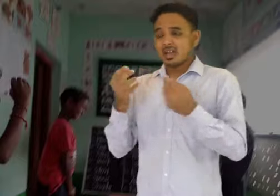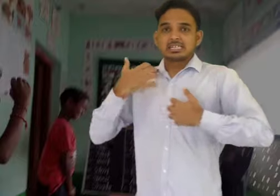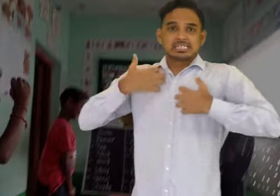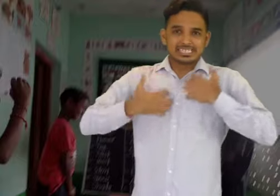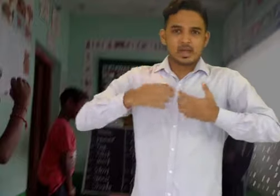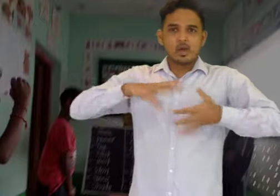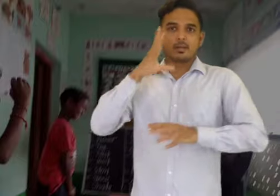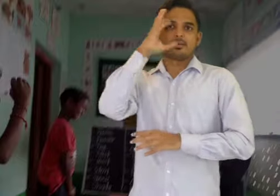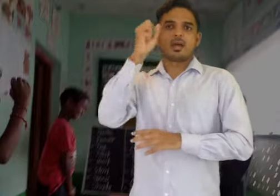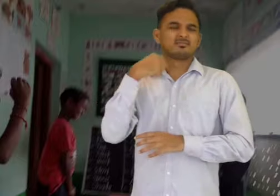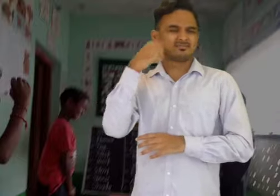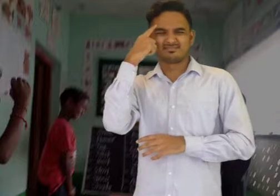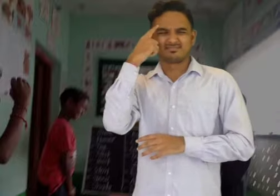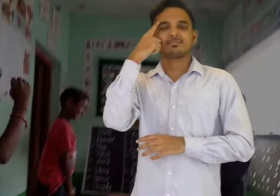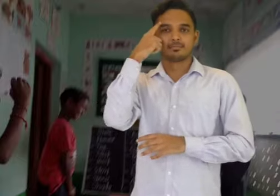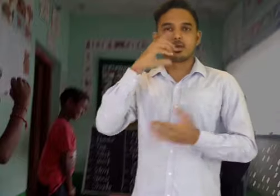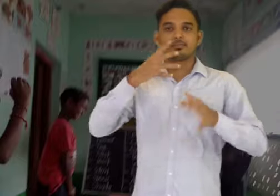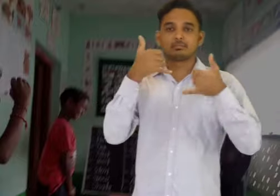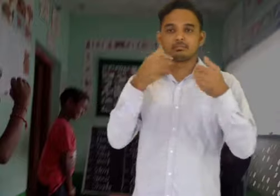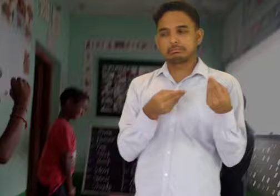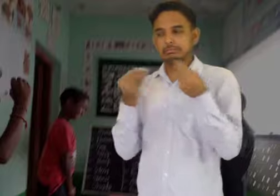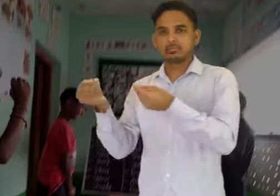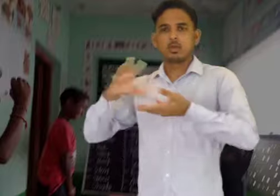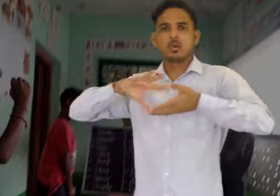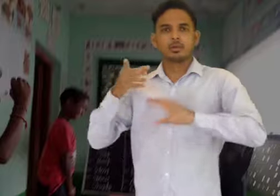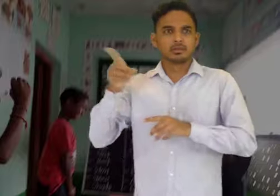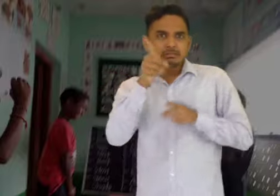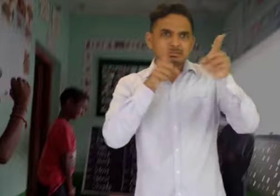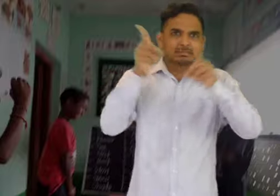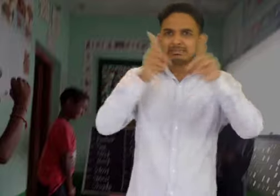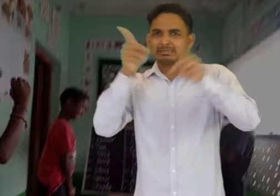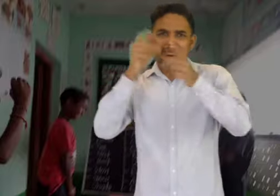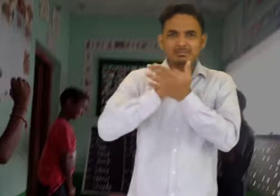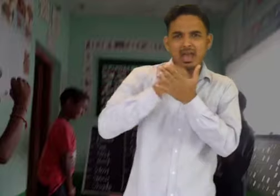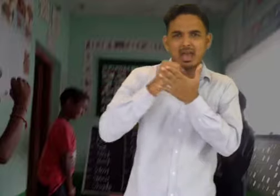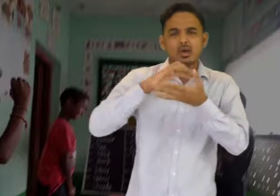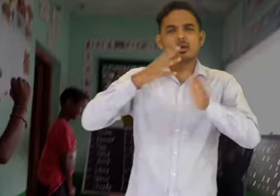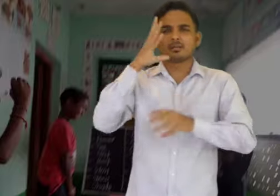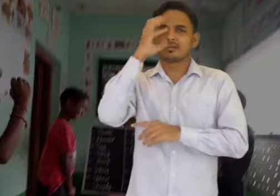all teachers give homework and exercises children practice and study themselves